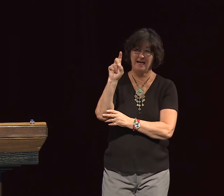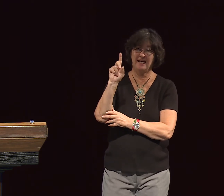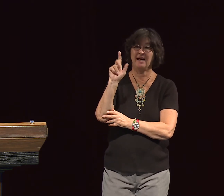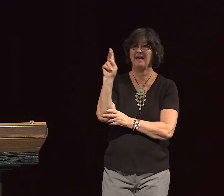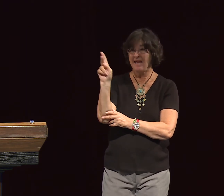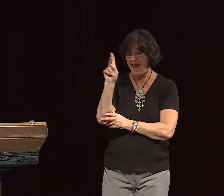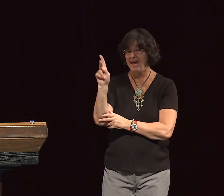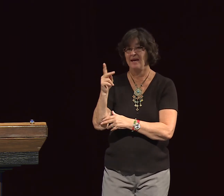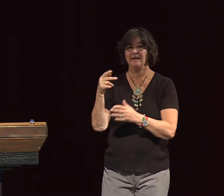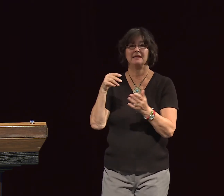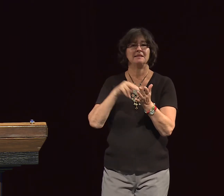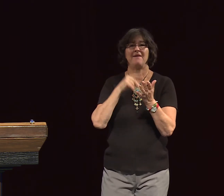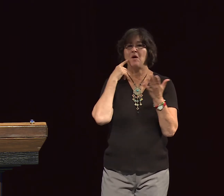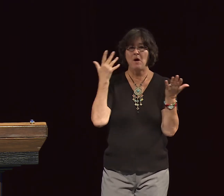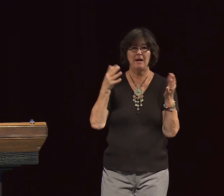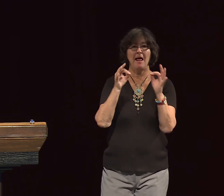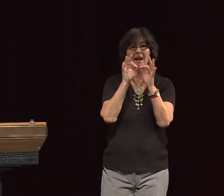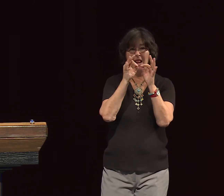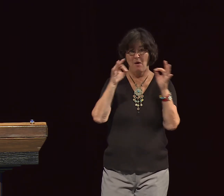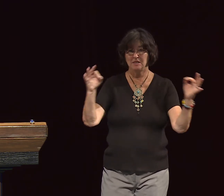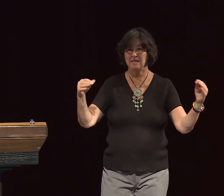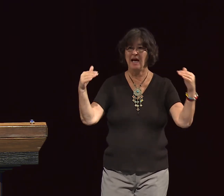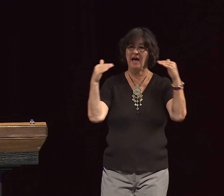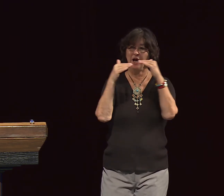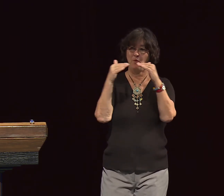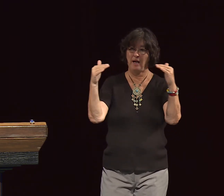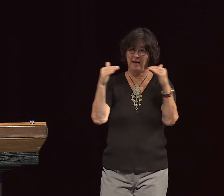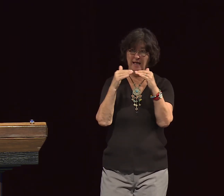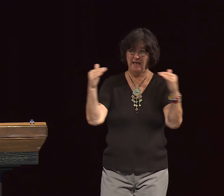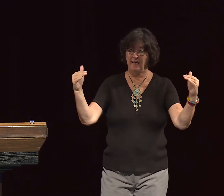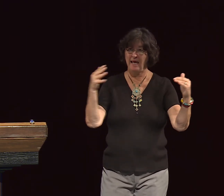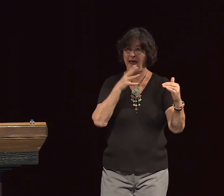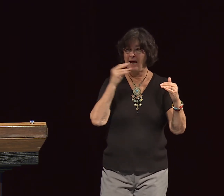which is the Language, Equality and Acquisition